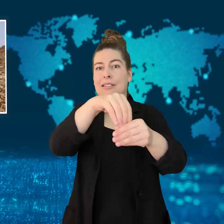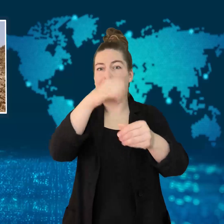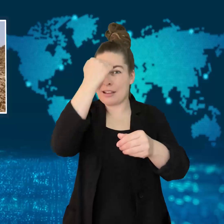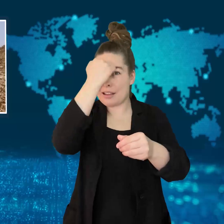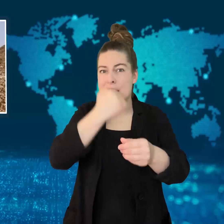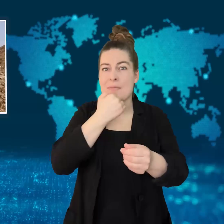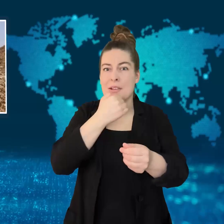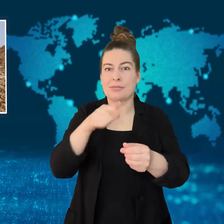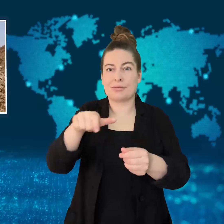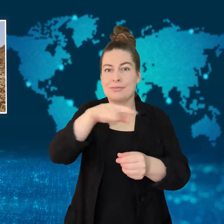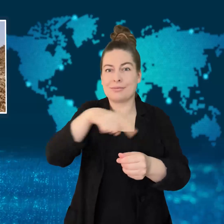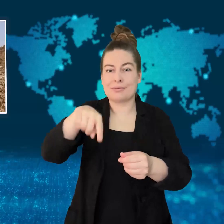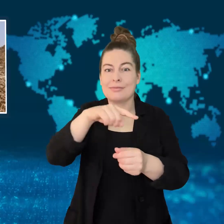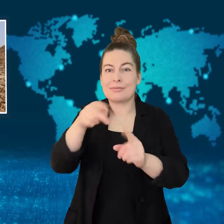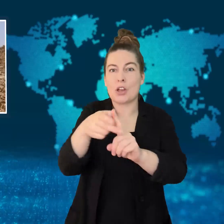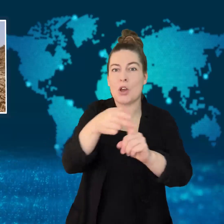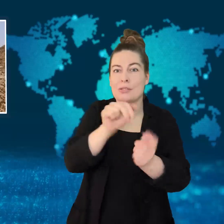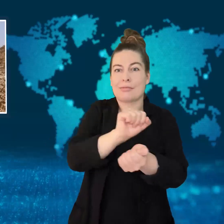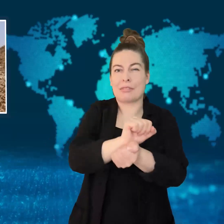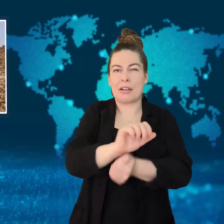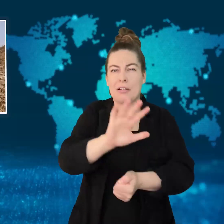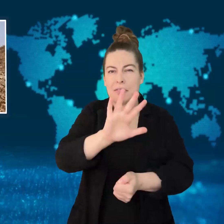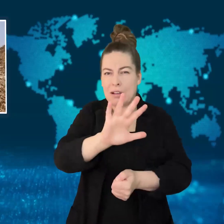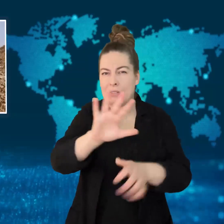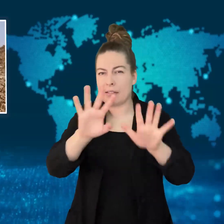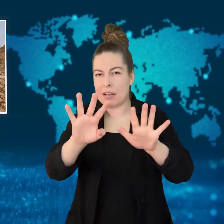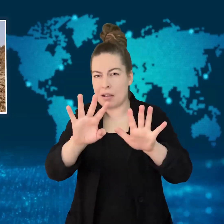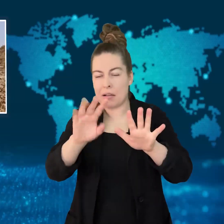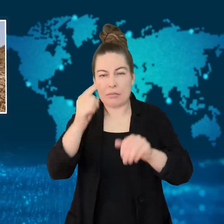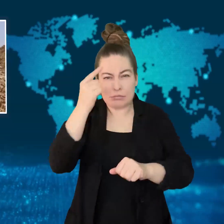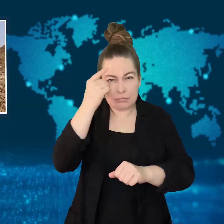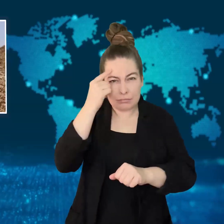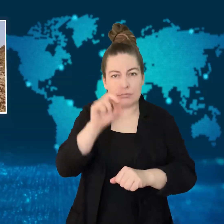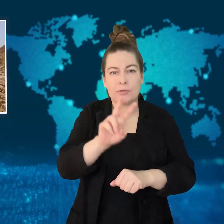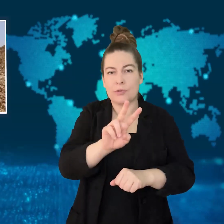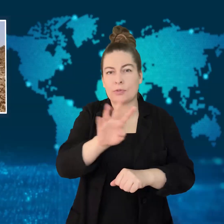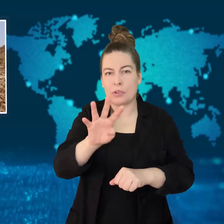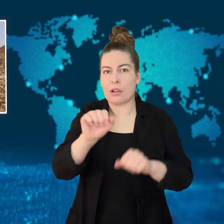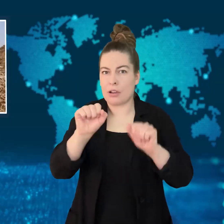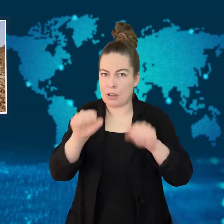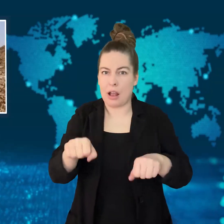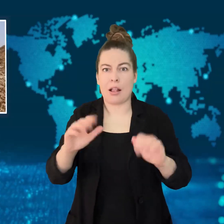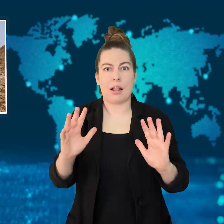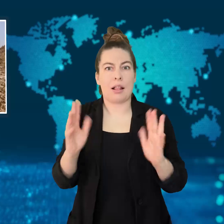It's believed that 24 of the remaining 59 hostages